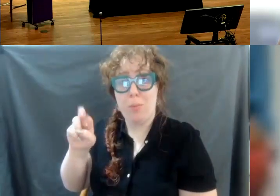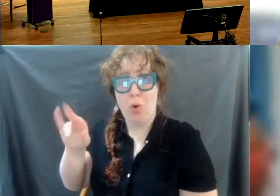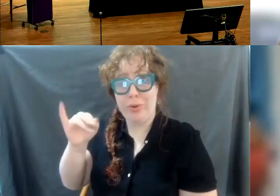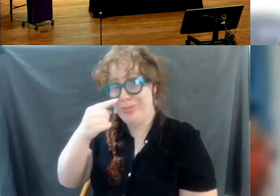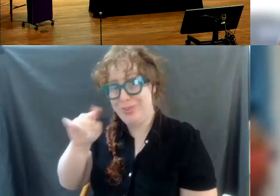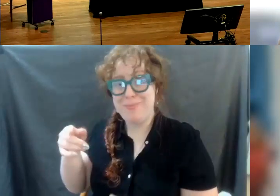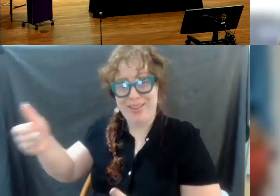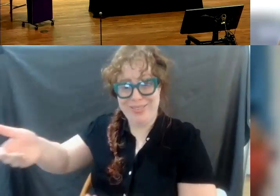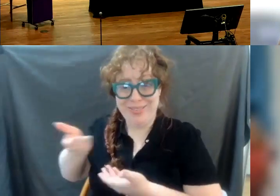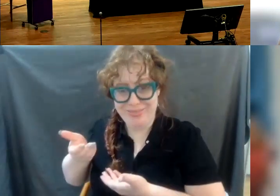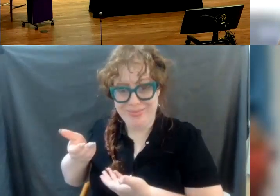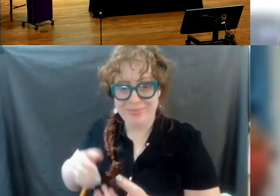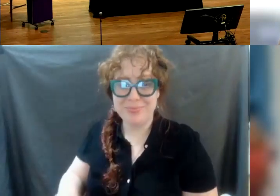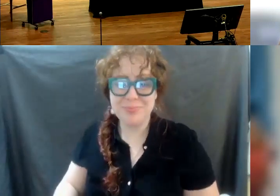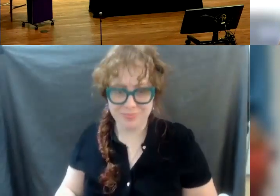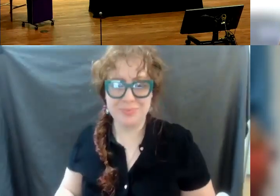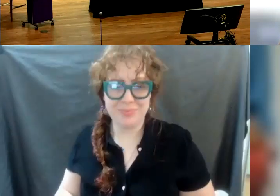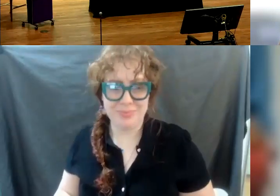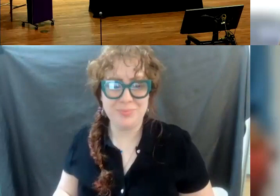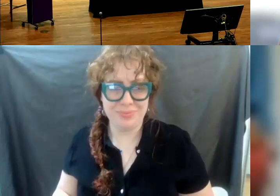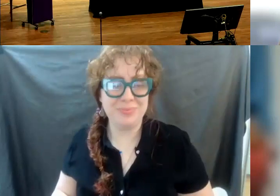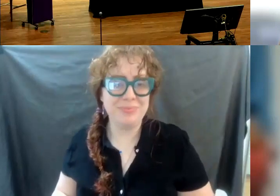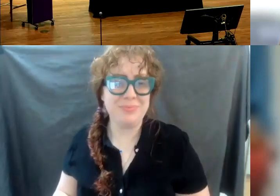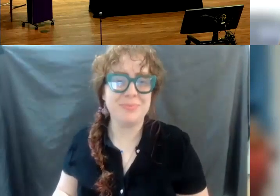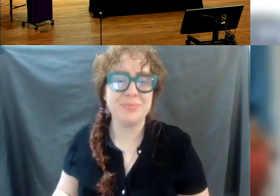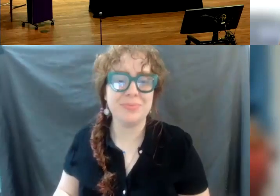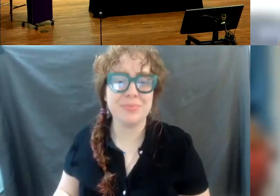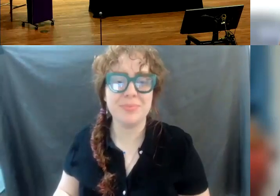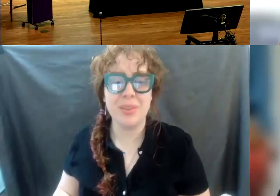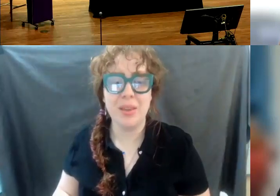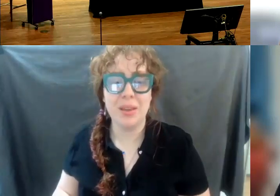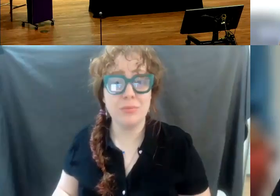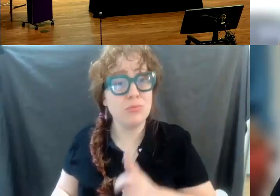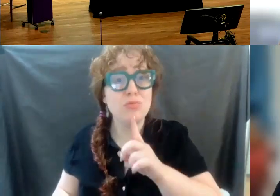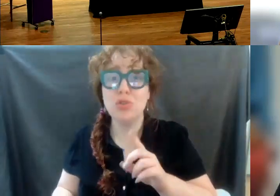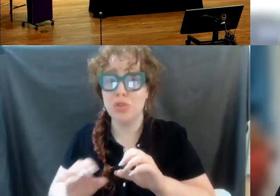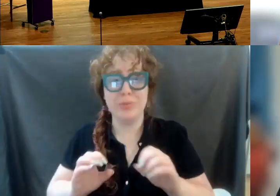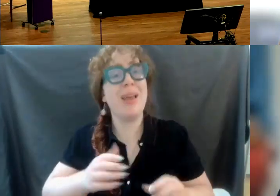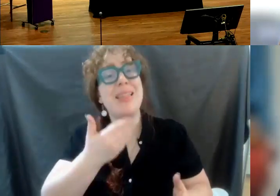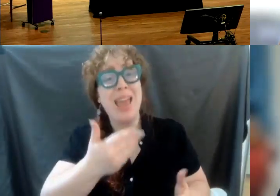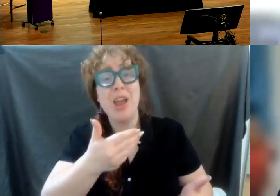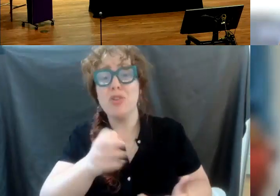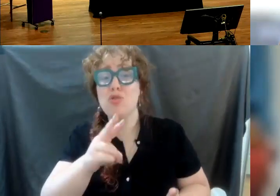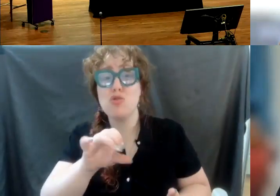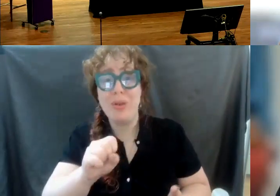of public safety. >> OBARI CARTMAN: Sure sure thing. Thank you, Chris, again for inviting me to share with you today.